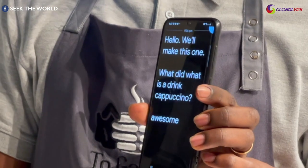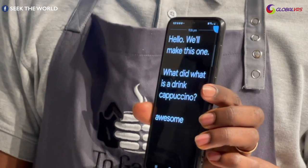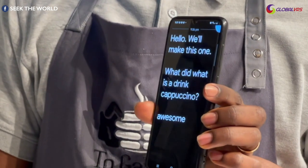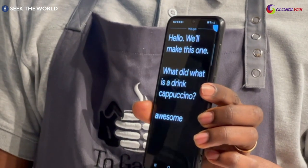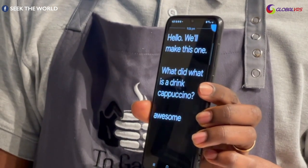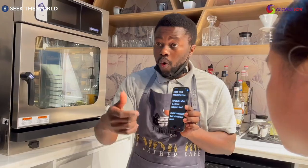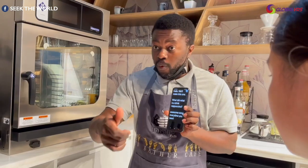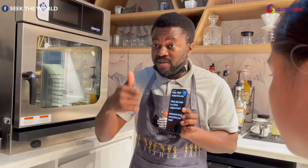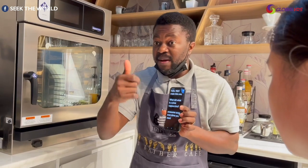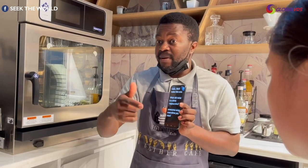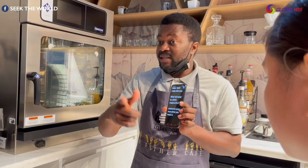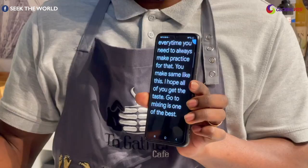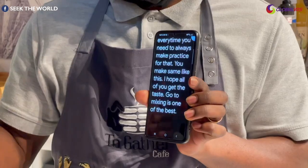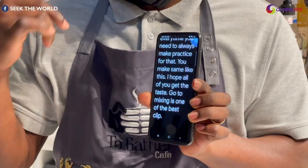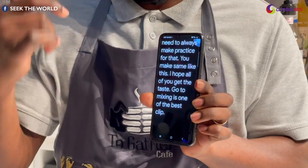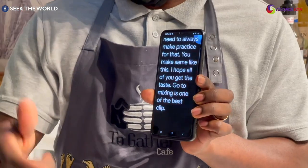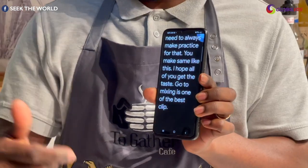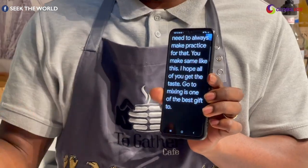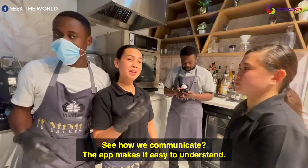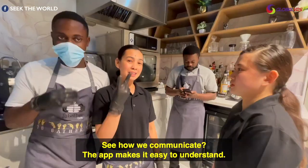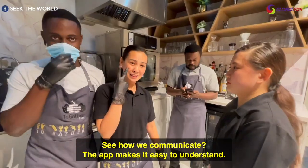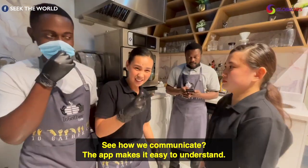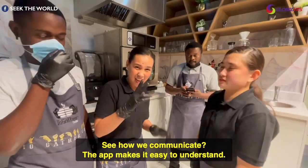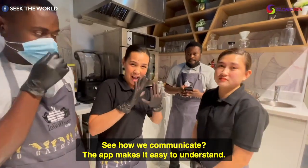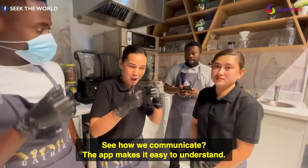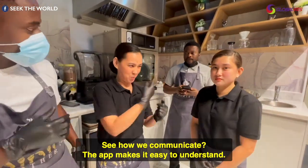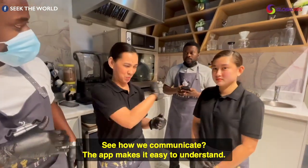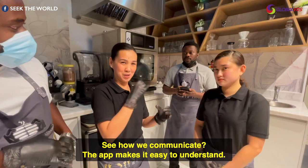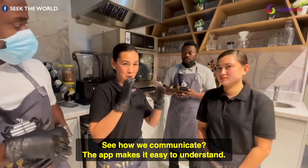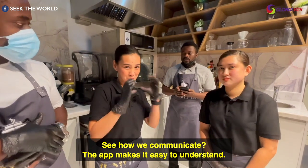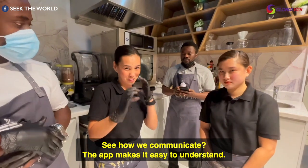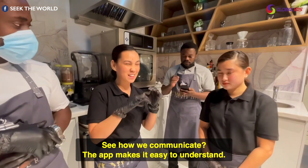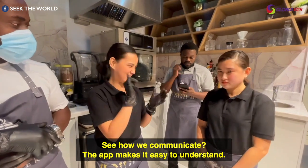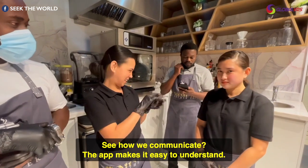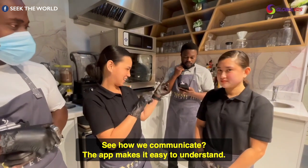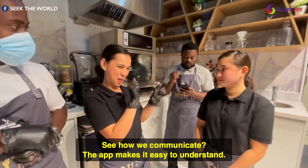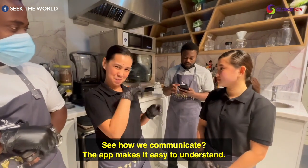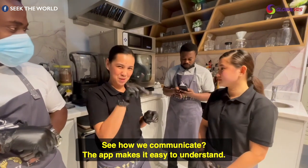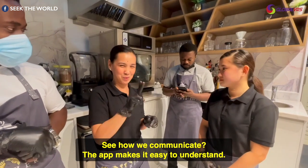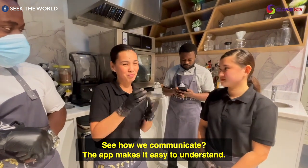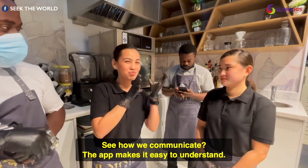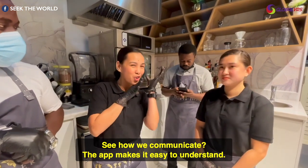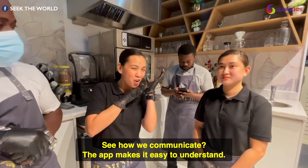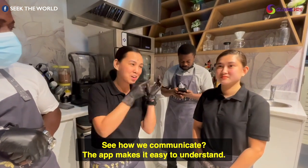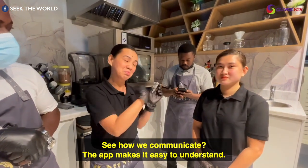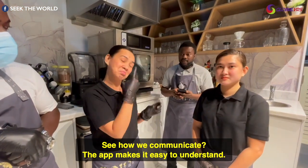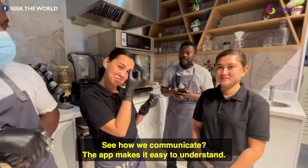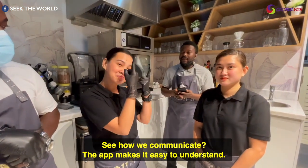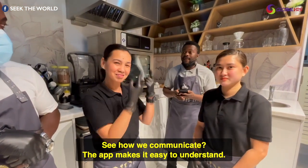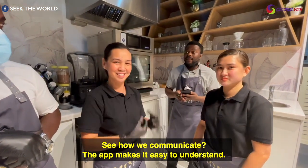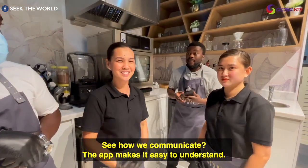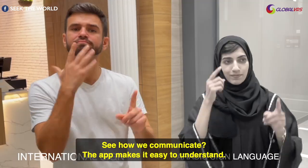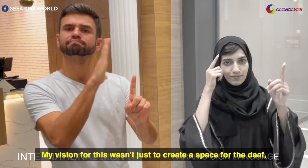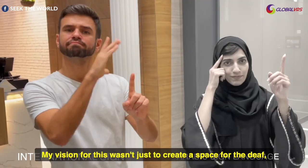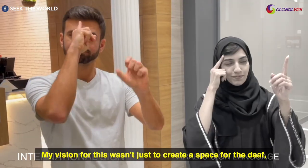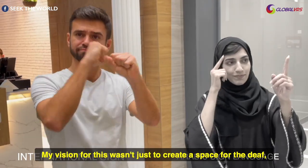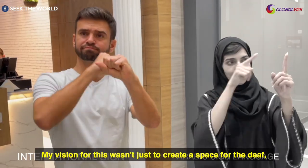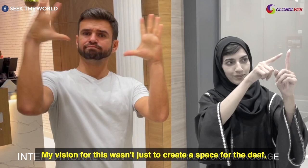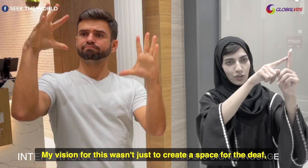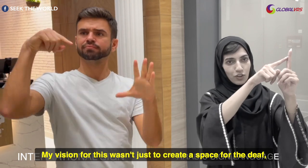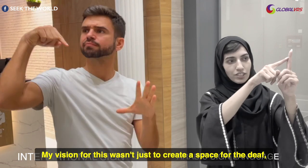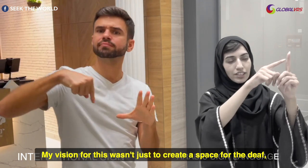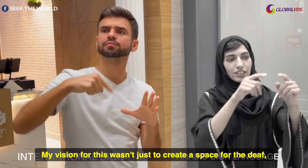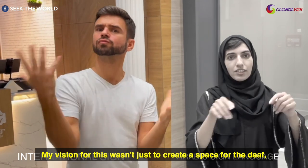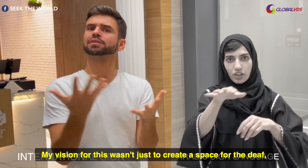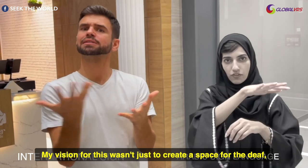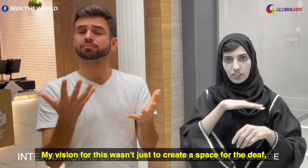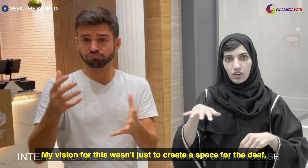But also to show them that they don't have to worry about the discrimination they faced at hearing establishments.